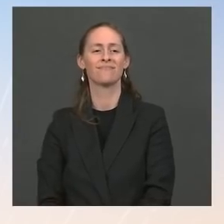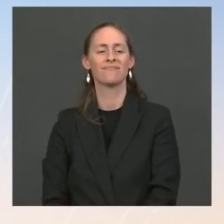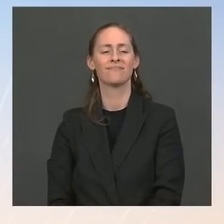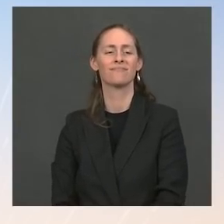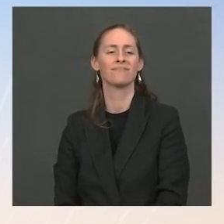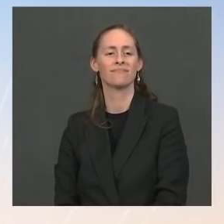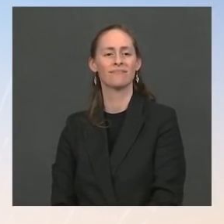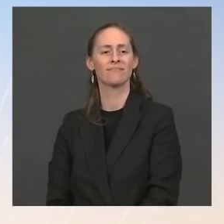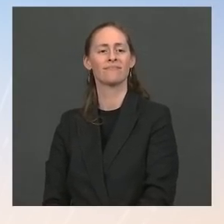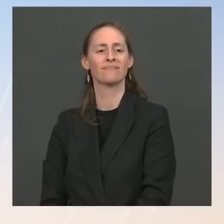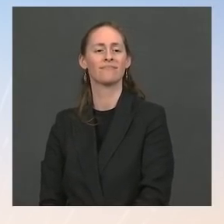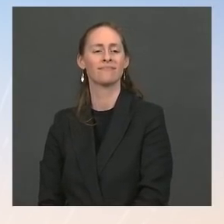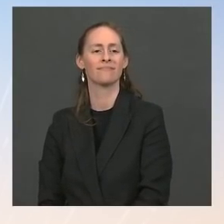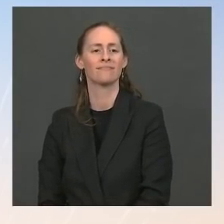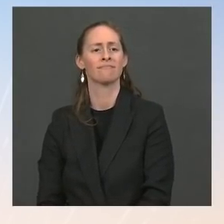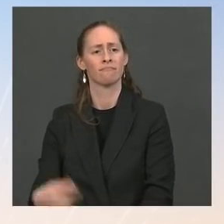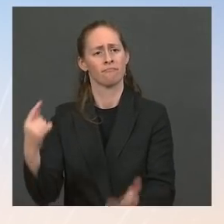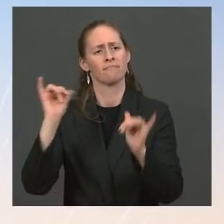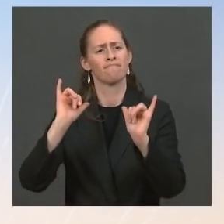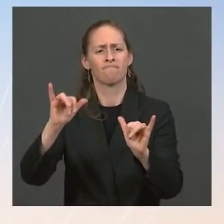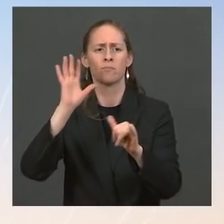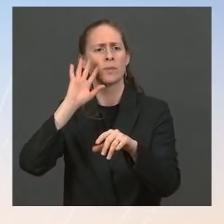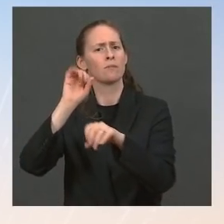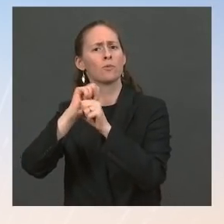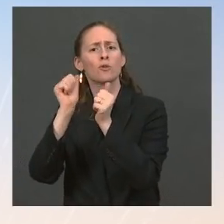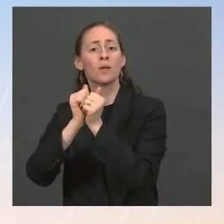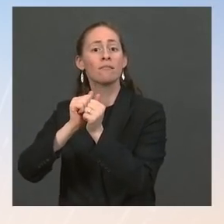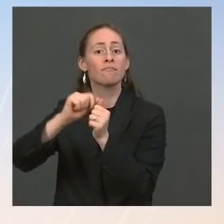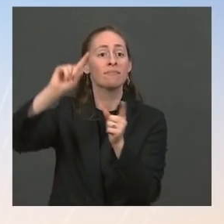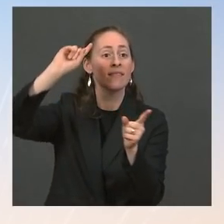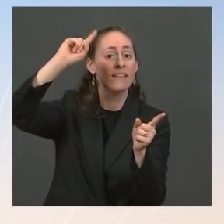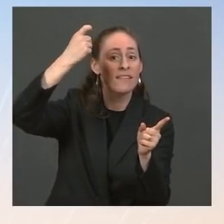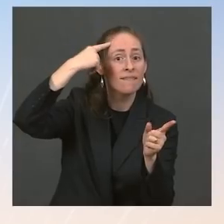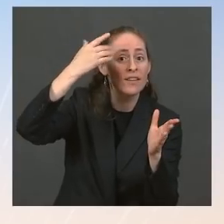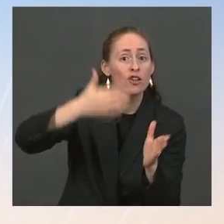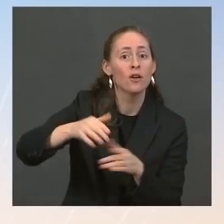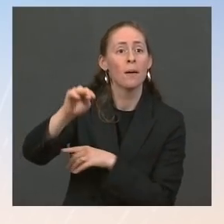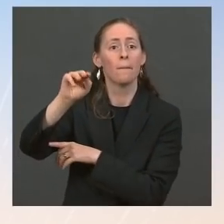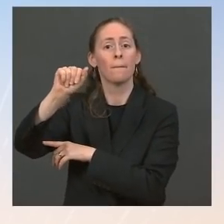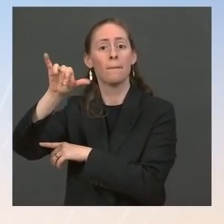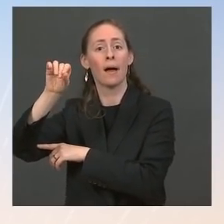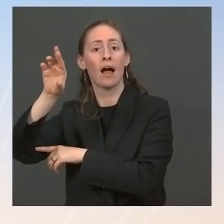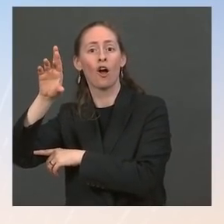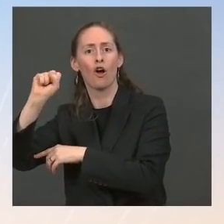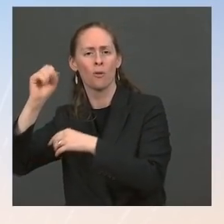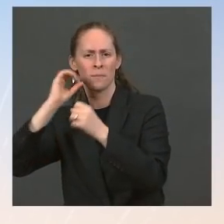and he'll continue to highlight in the days ahead, I should say -- to implement this moving forward. And we don't do that through the prism